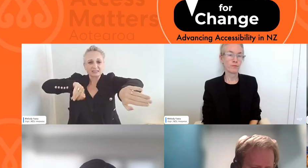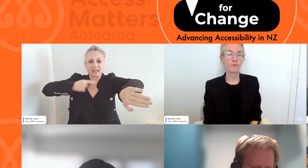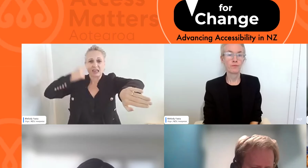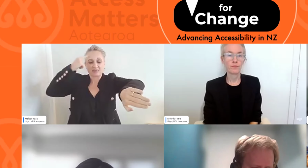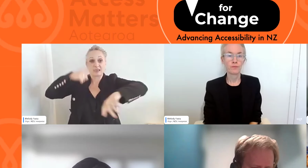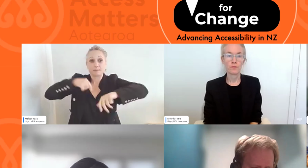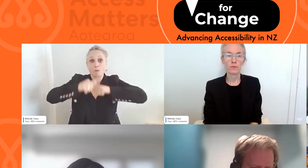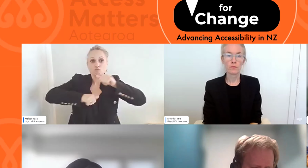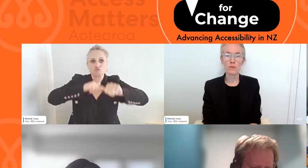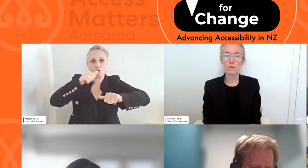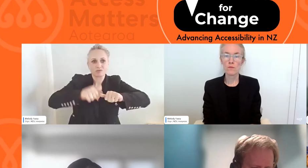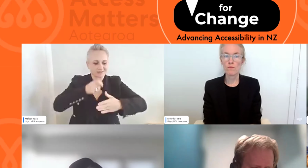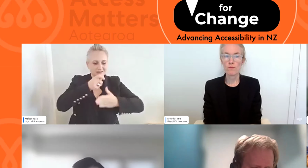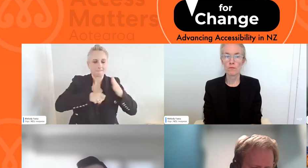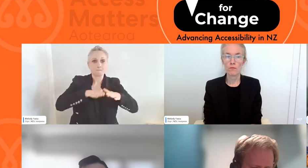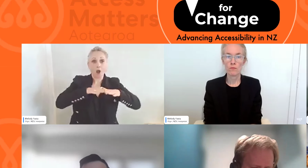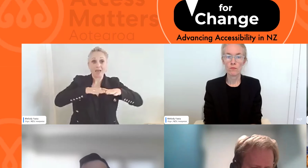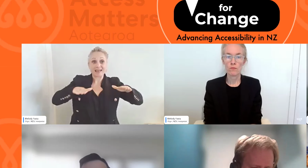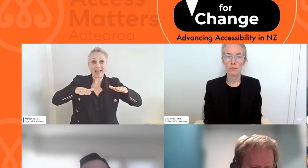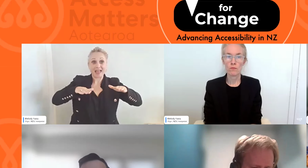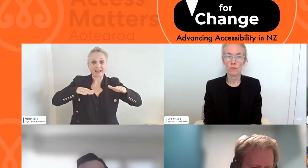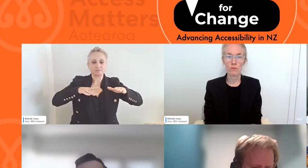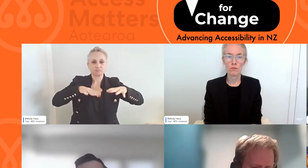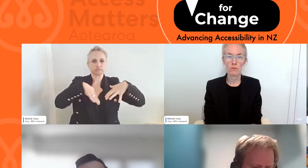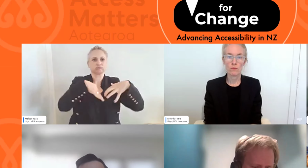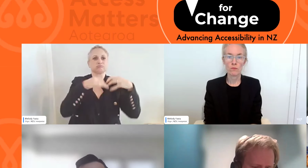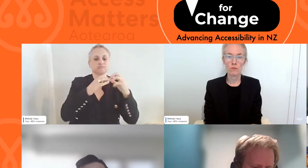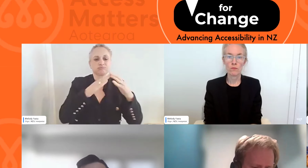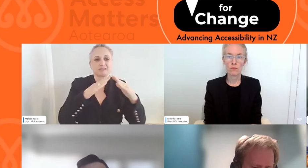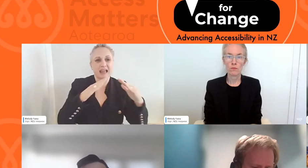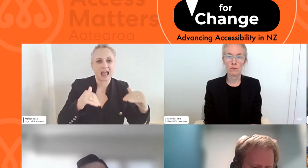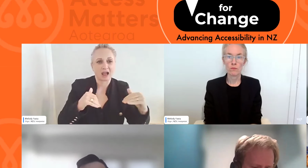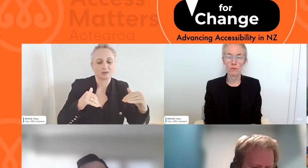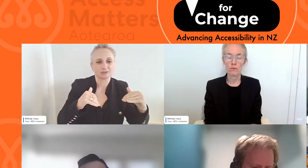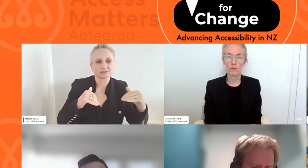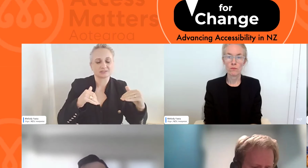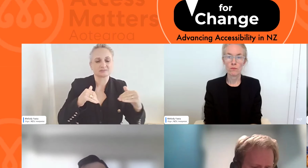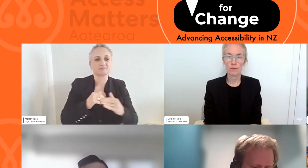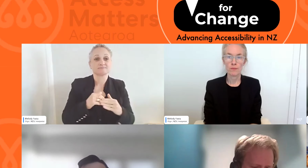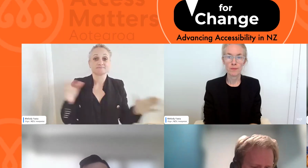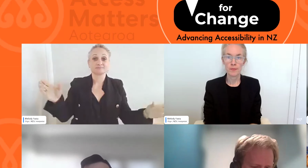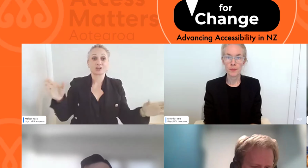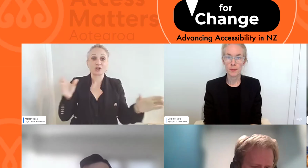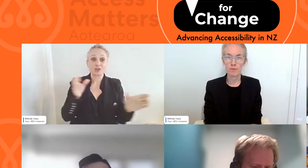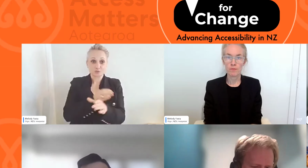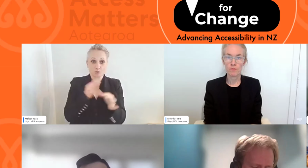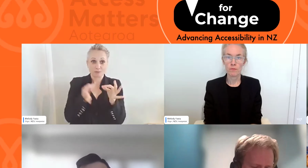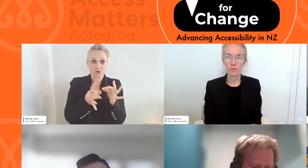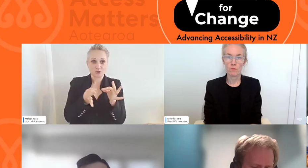home at the end. That also means siloed interests, so people stand